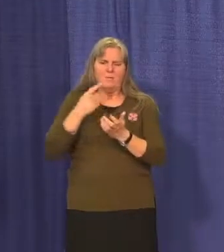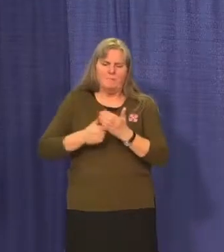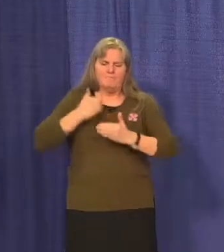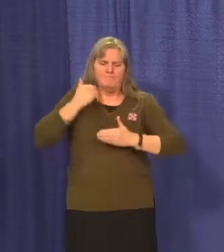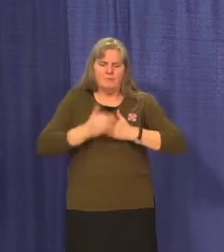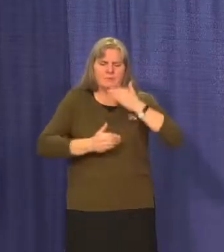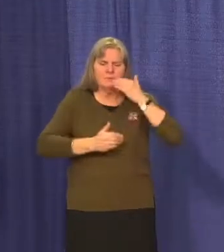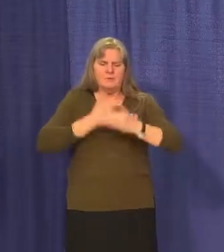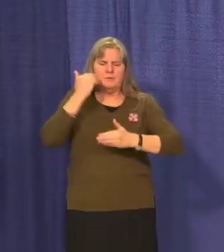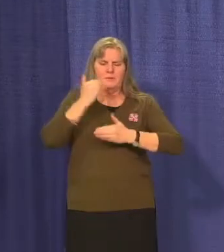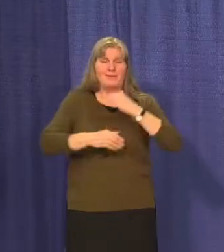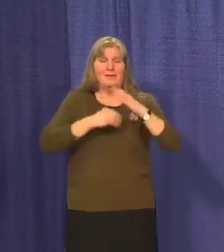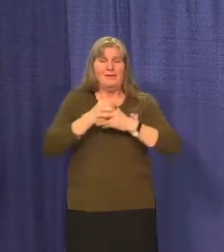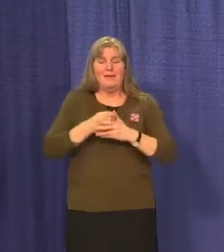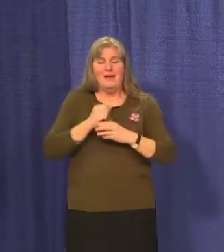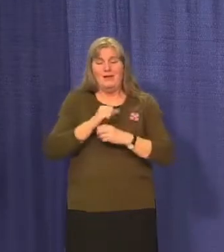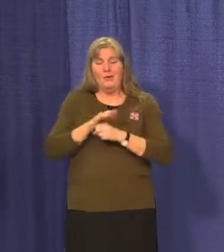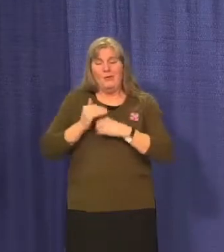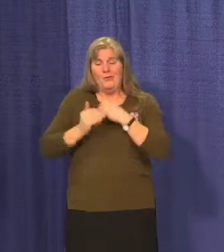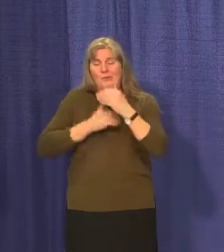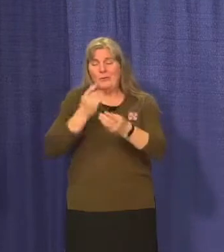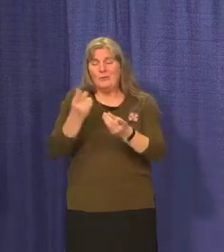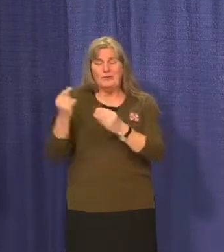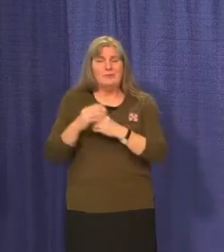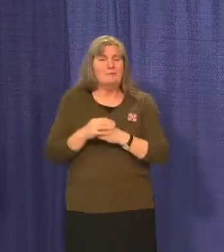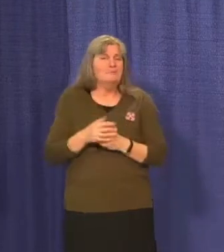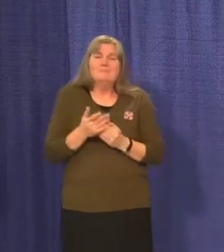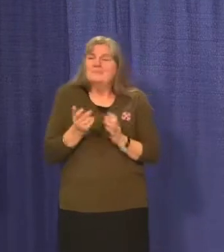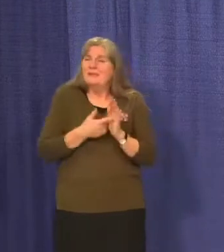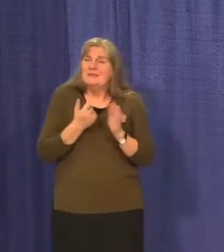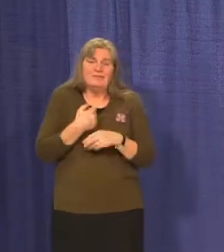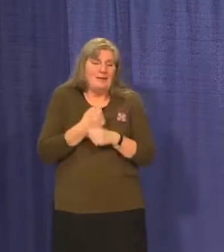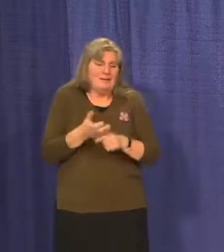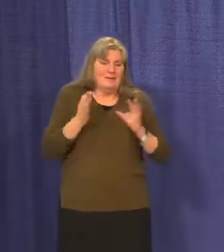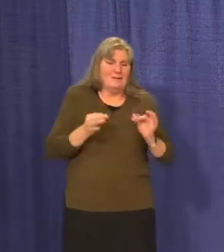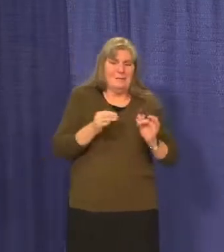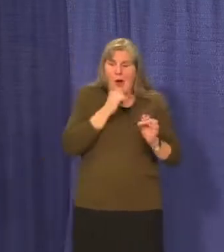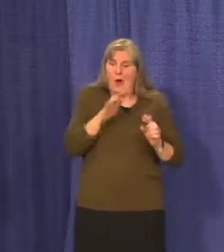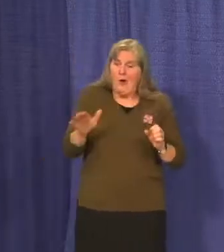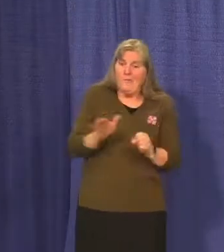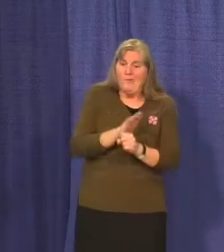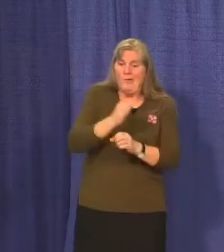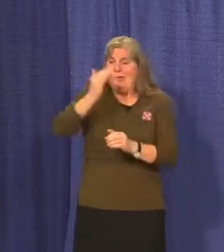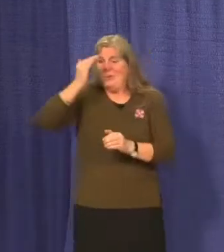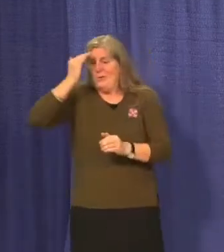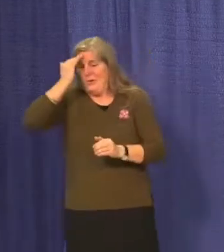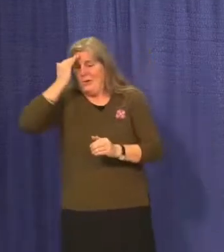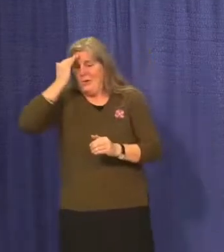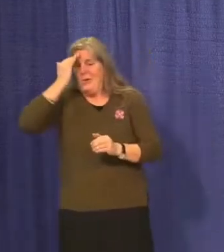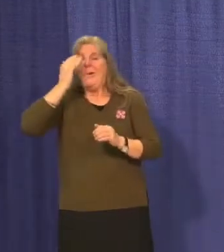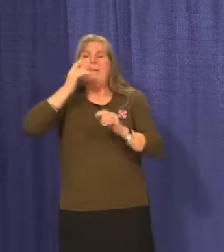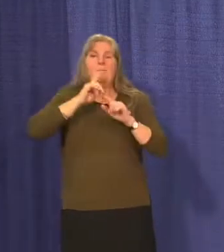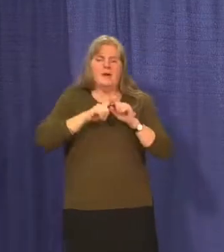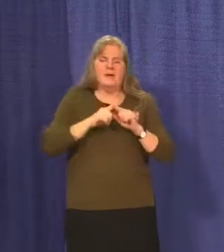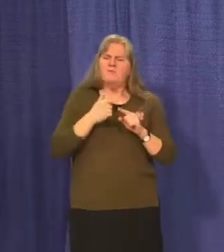often we have had to make decisions in the face of uncertain evidence. But we do know a lot more about